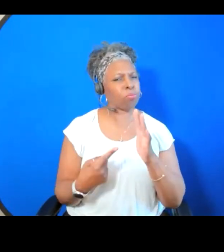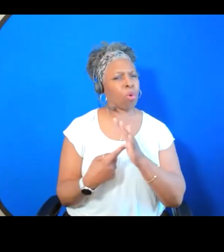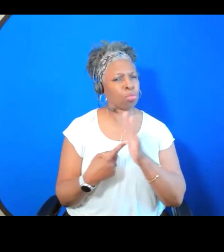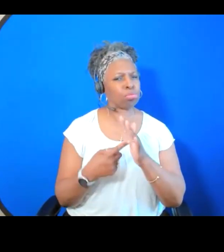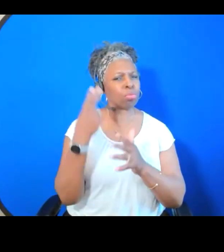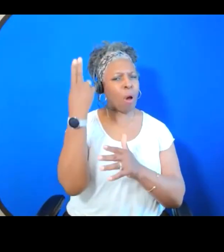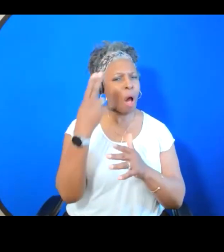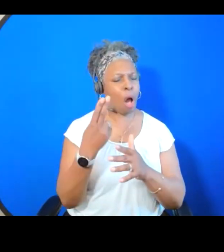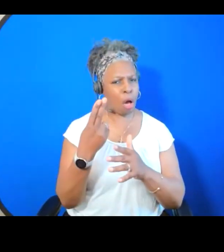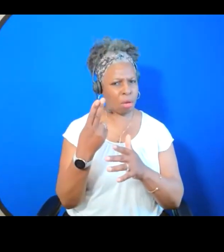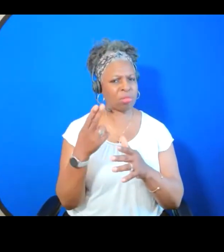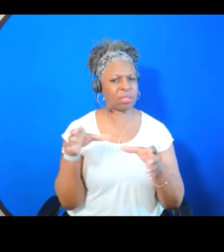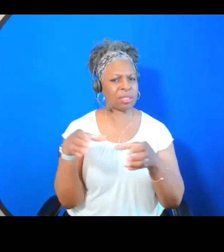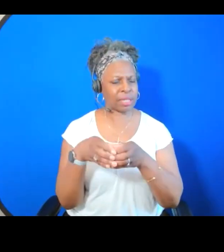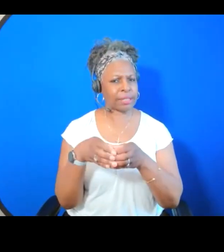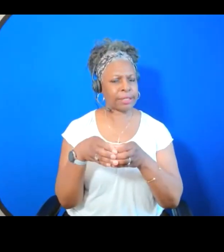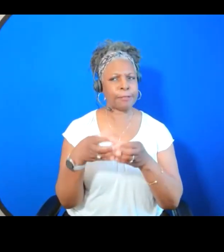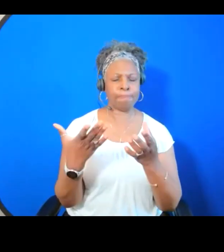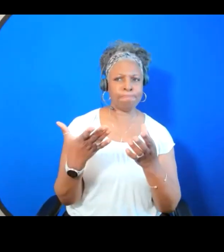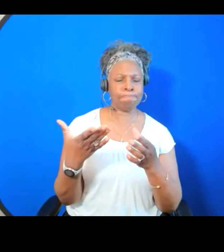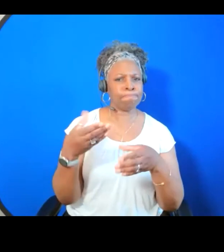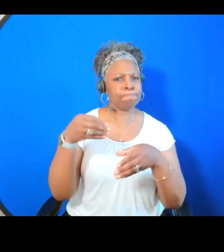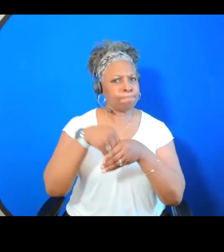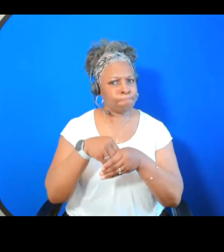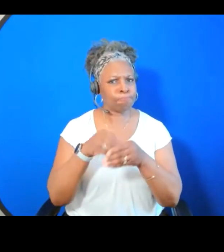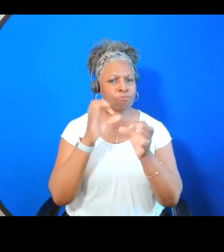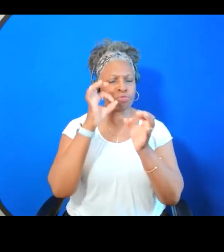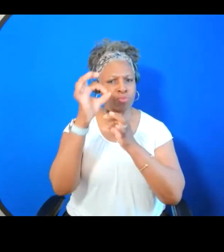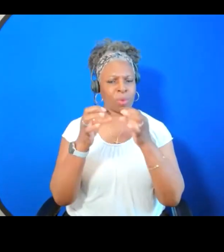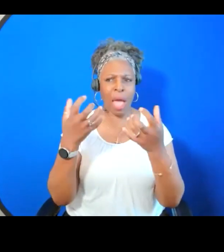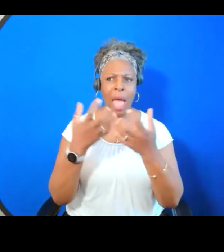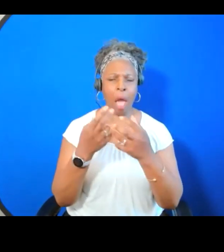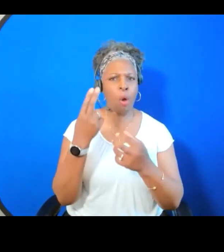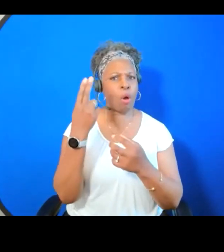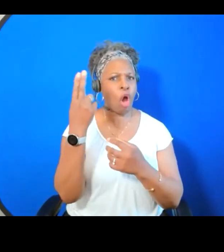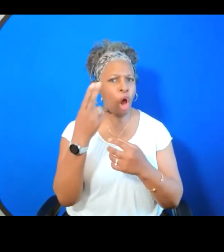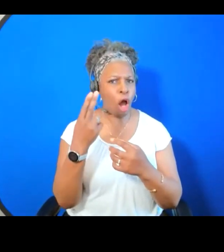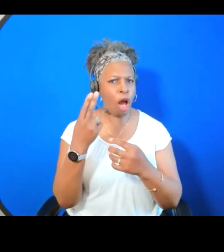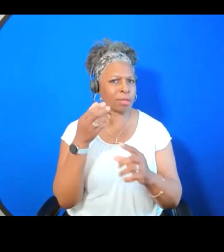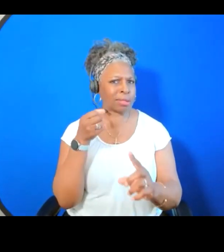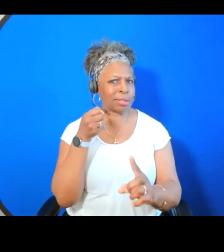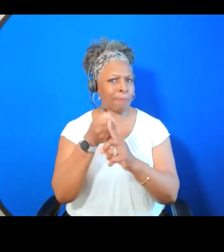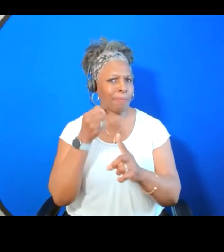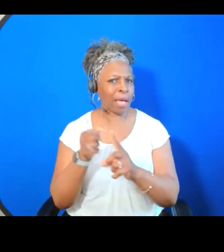And these include questions around how can art affect social change, sustainability,